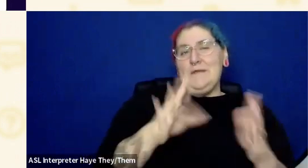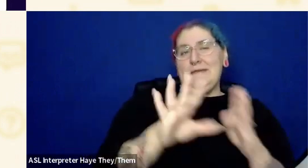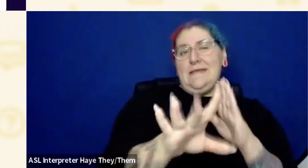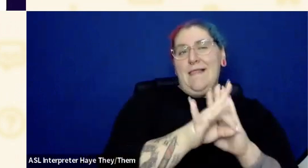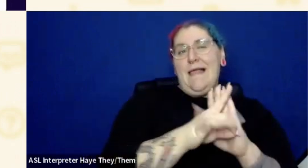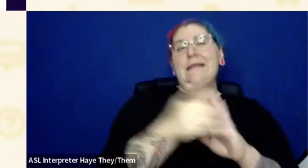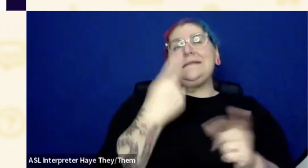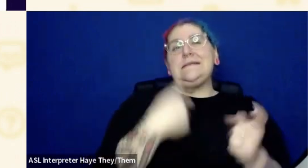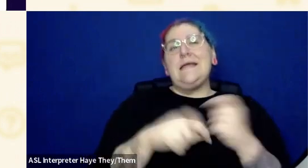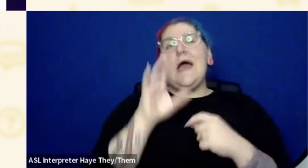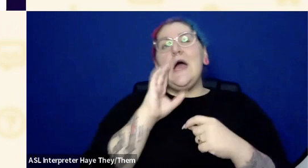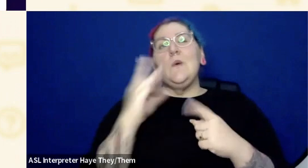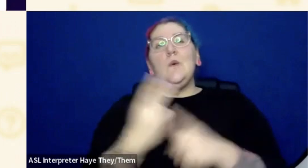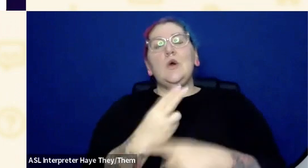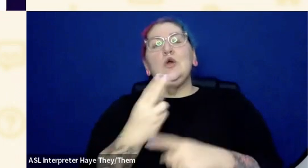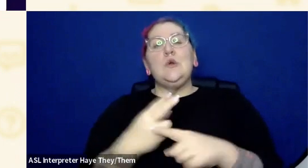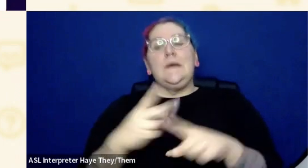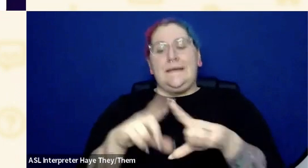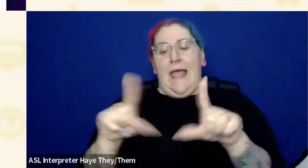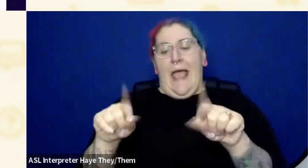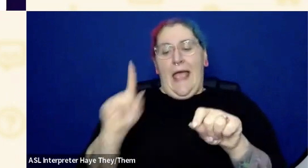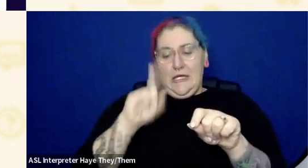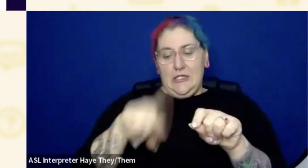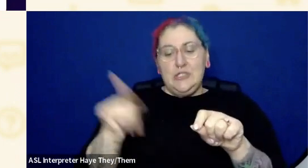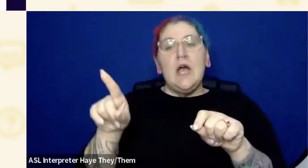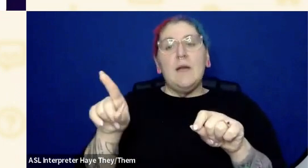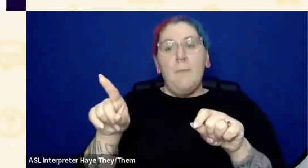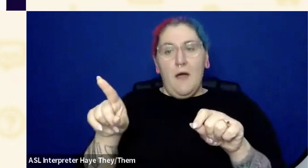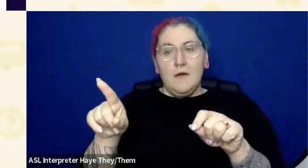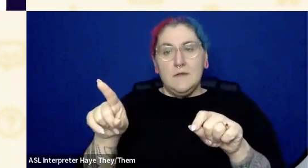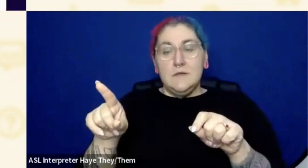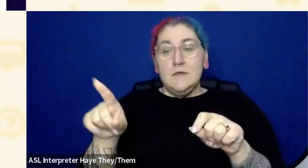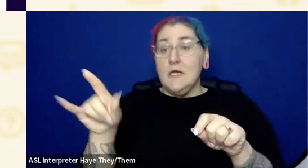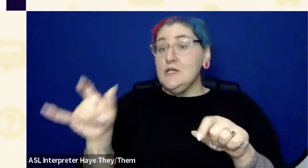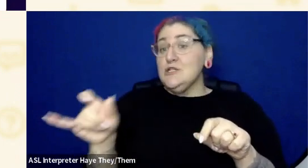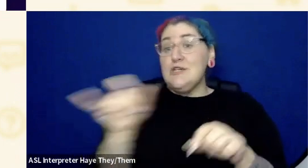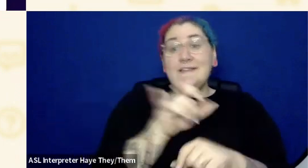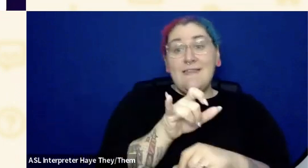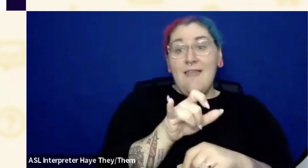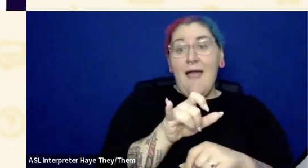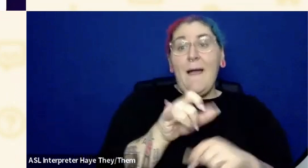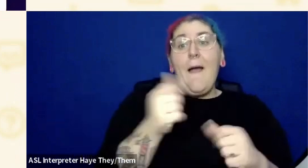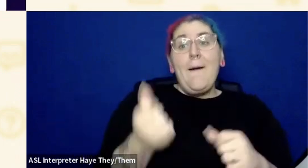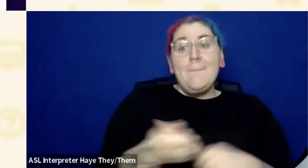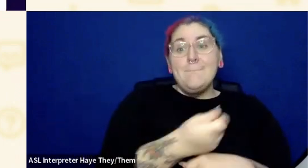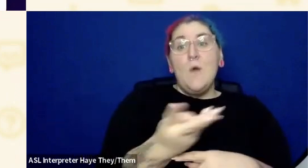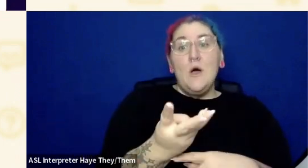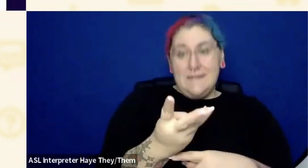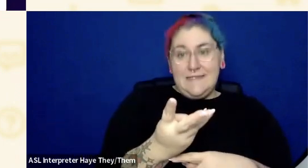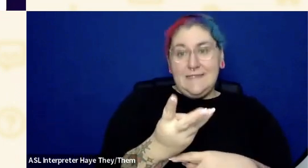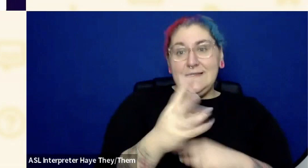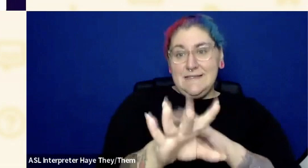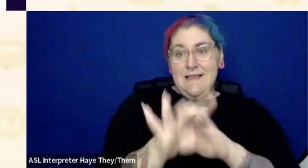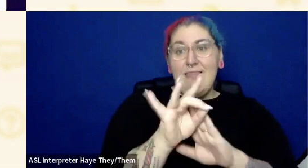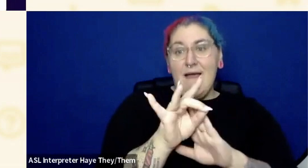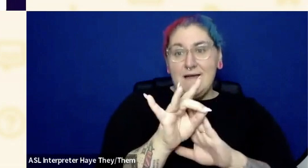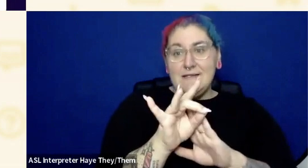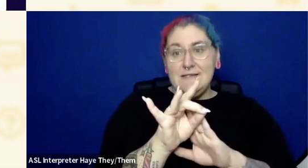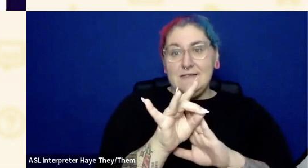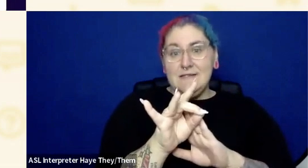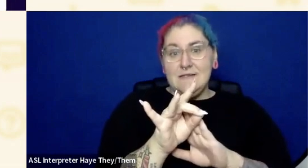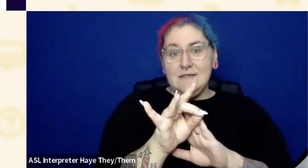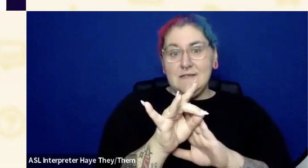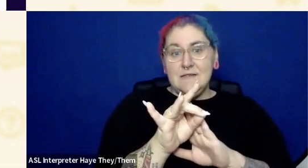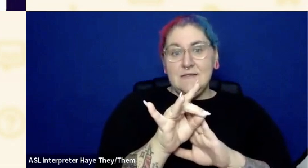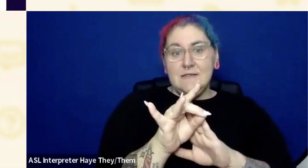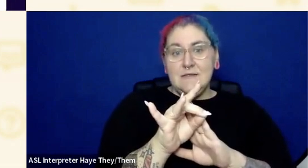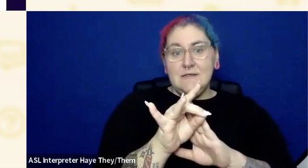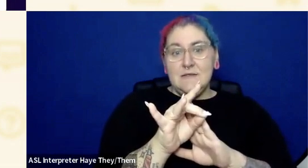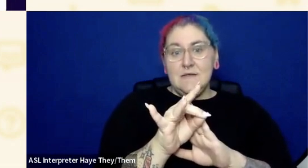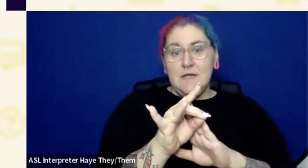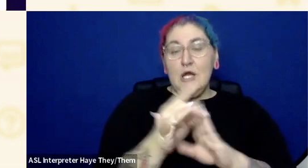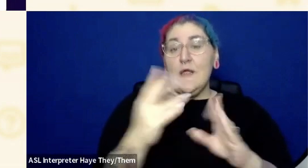because just like Multi-Select, users can select multiple choices.